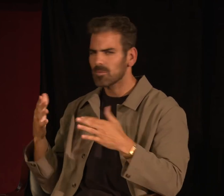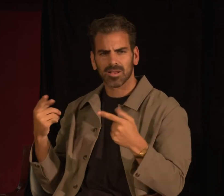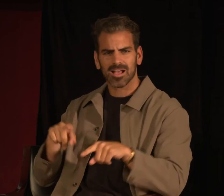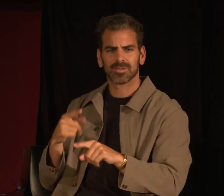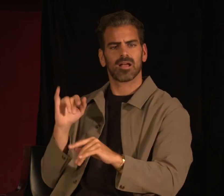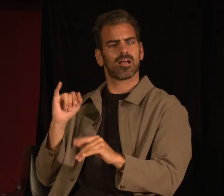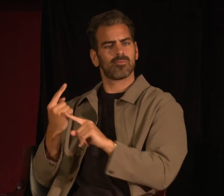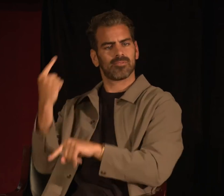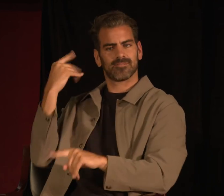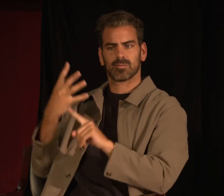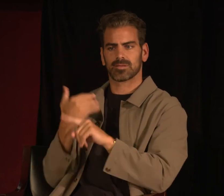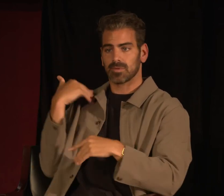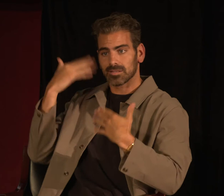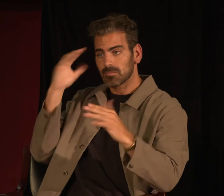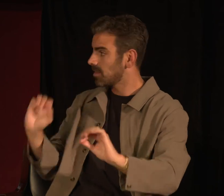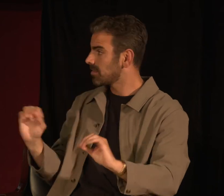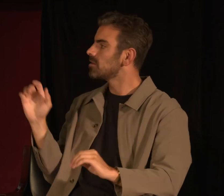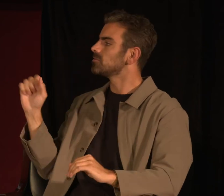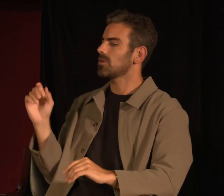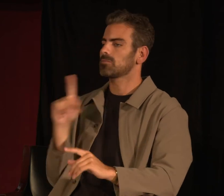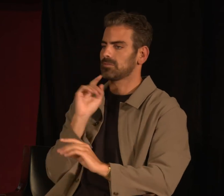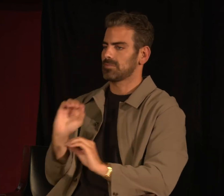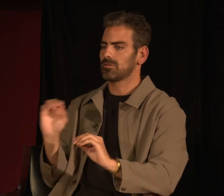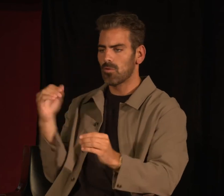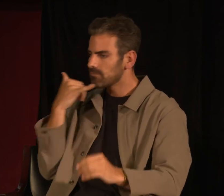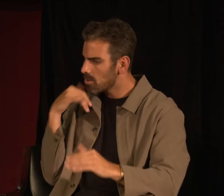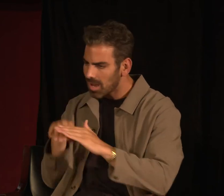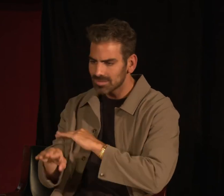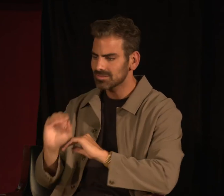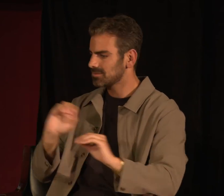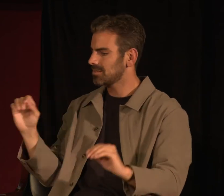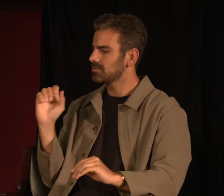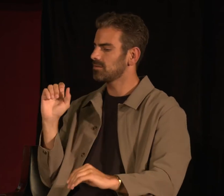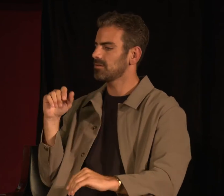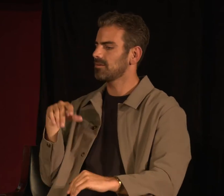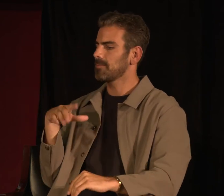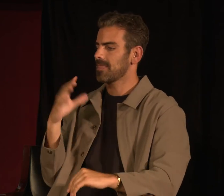It was like getting out of jail, right? There was news happening around the globe that we had no access to. We didn't have phone access.